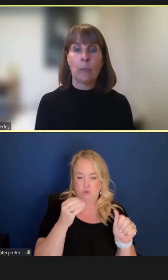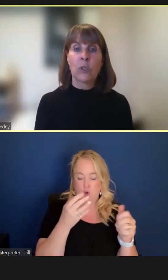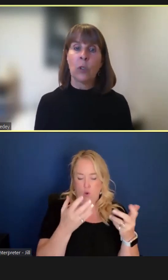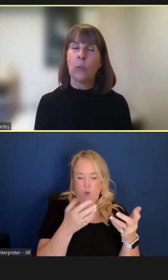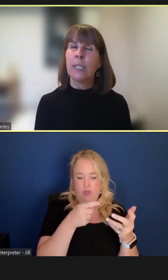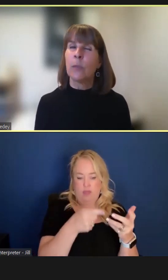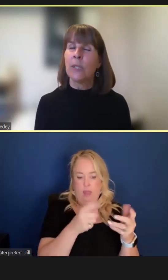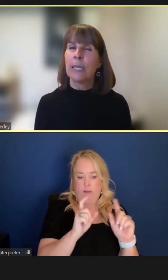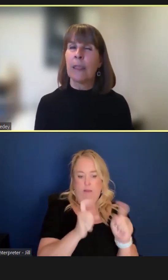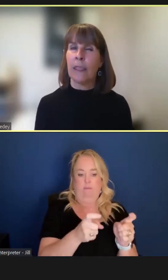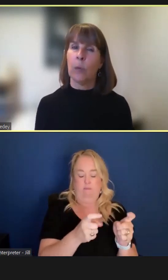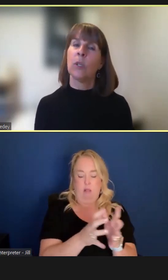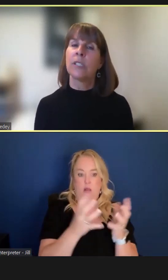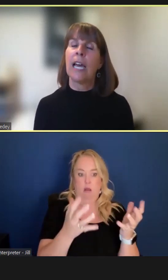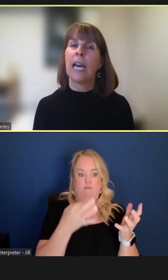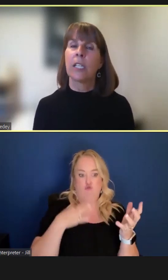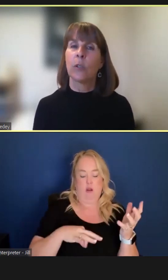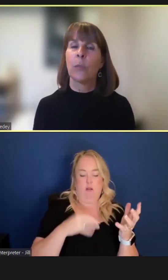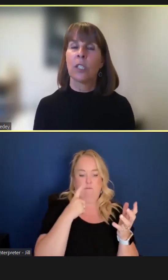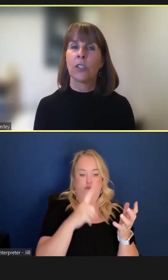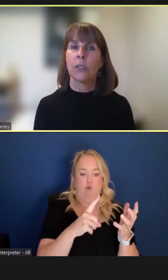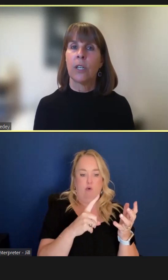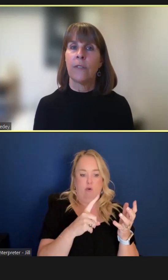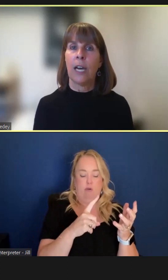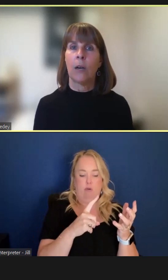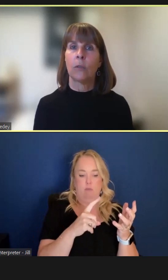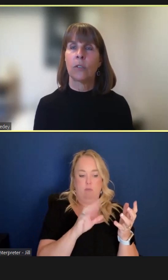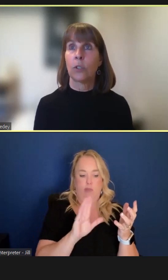you might not be getting the most accurate picture of how children are